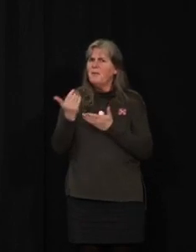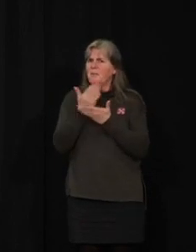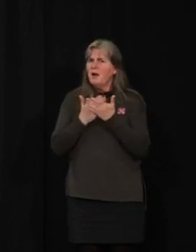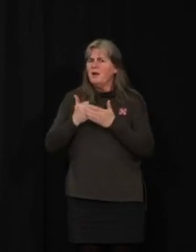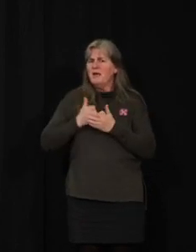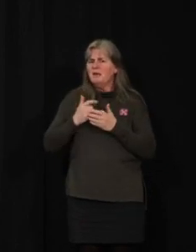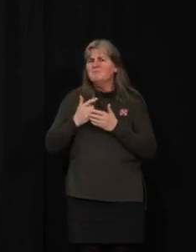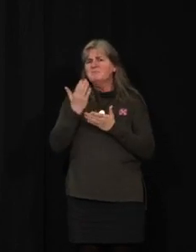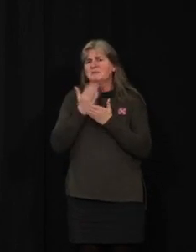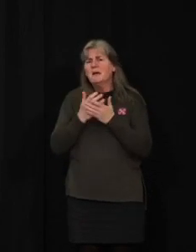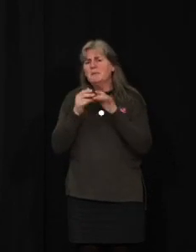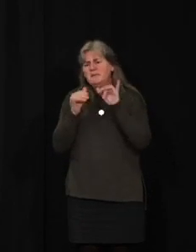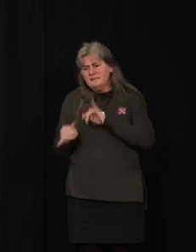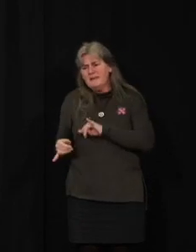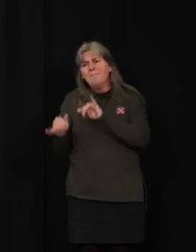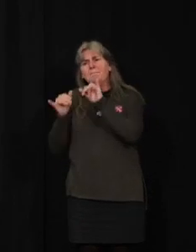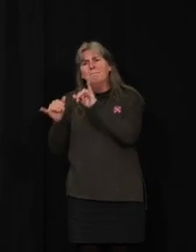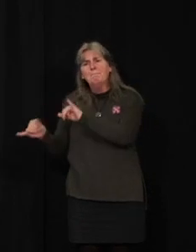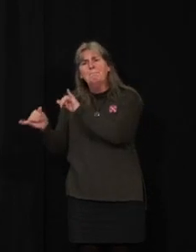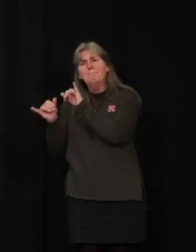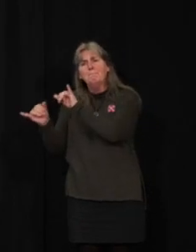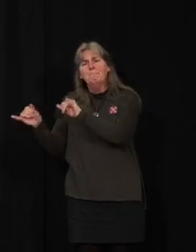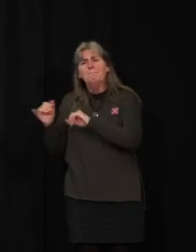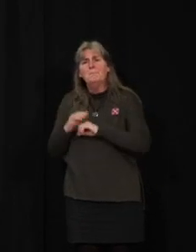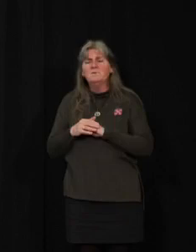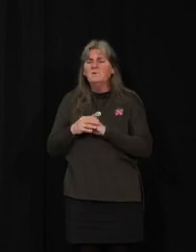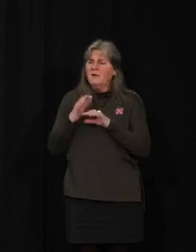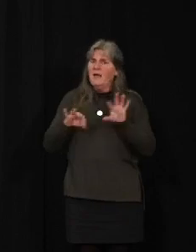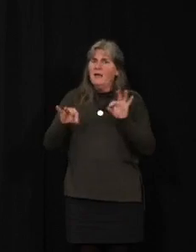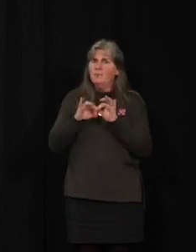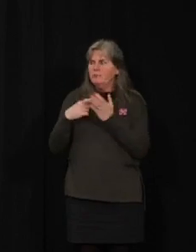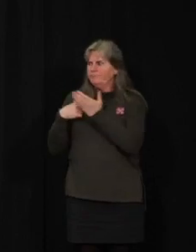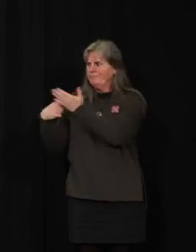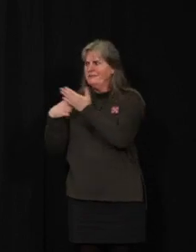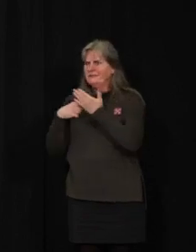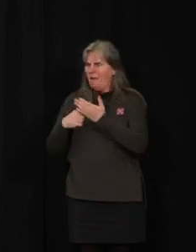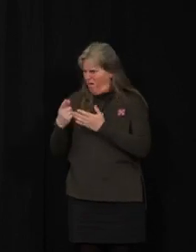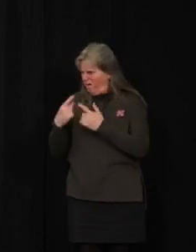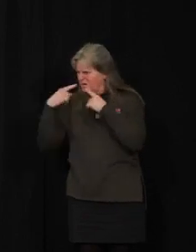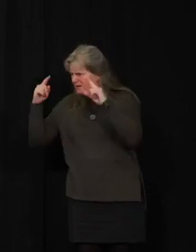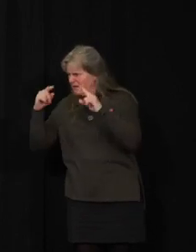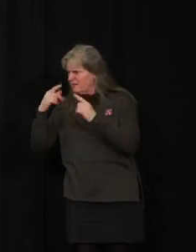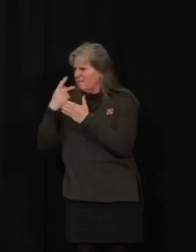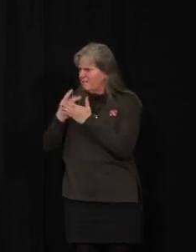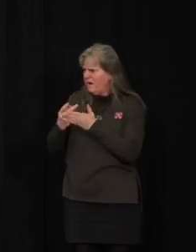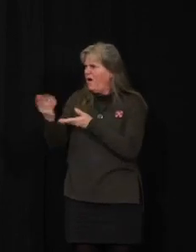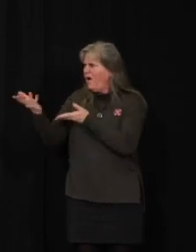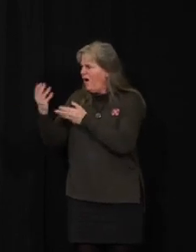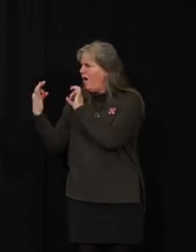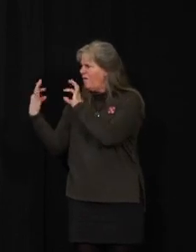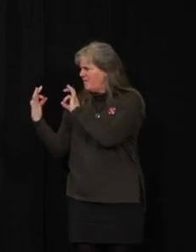get an opportunity by looking ad at best practices right acros the nation. Encouraged with some of the work